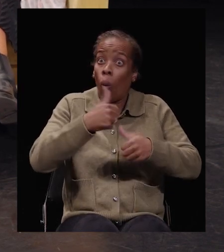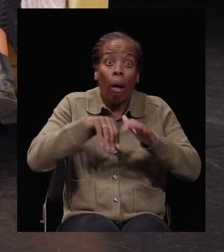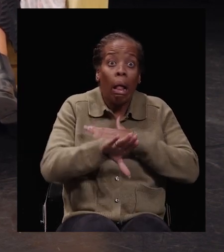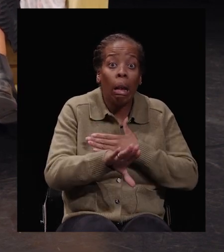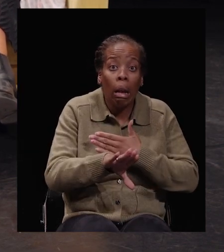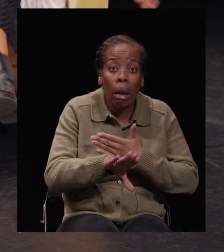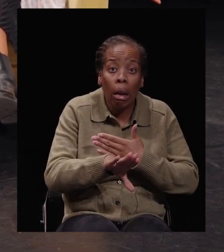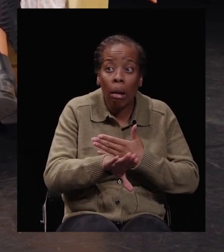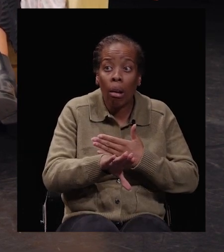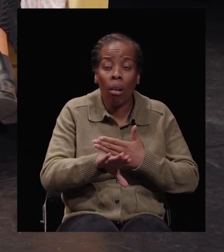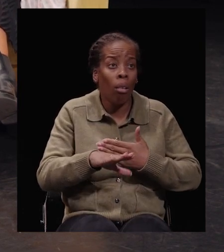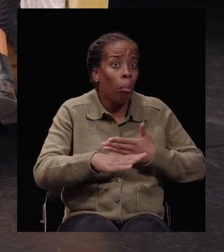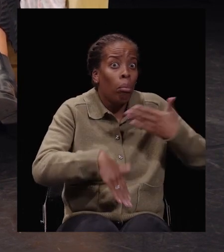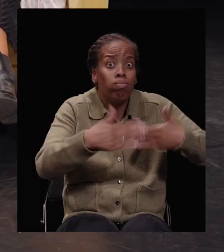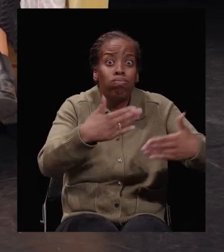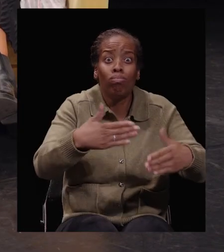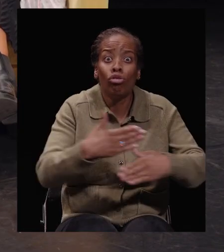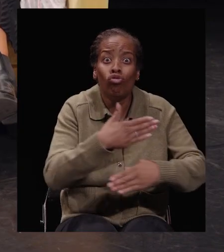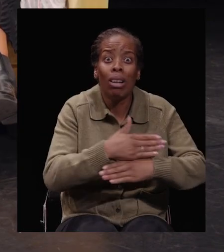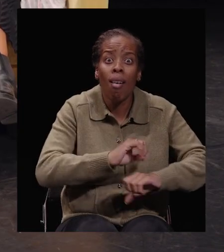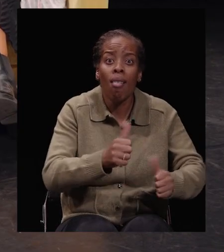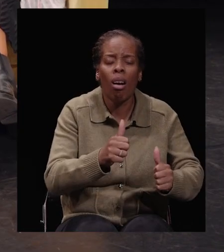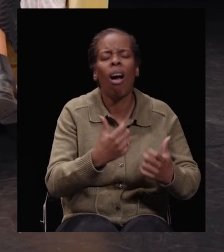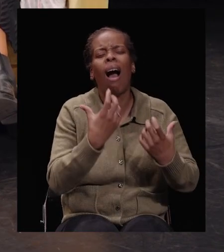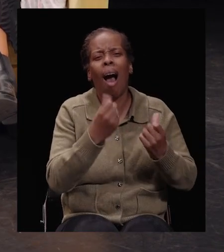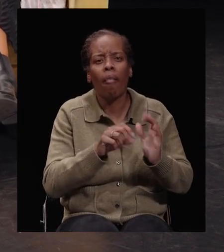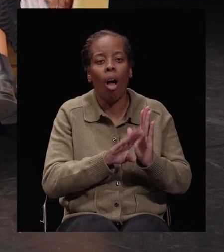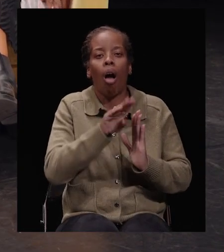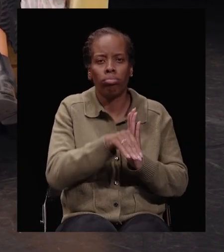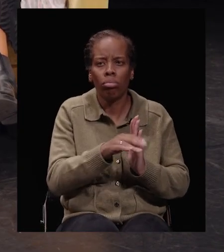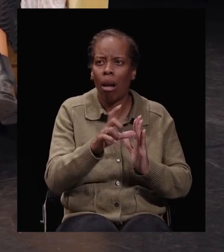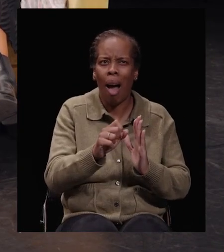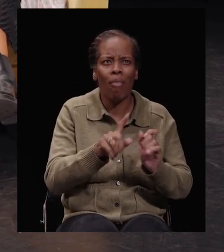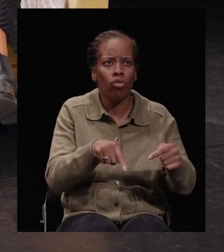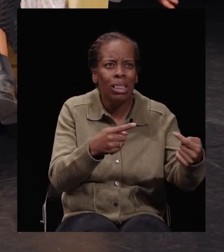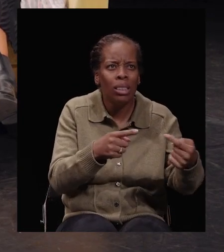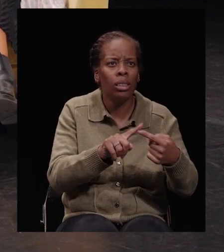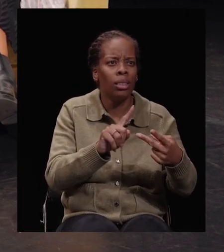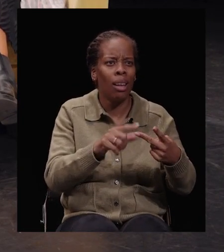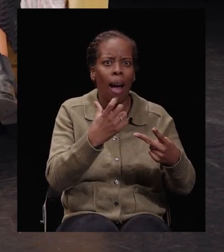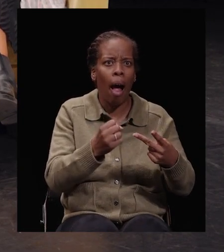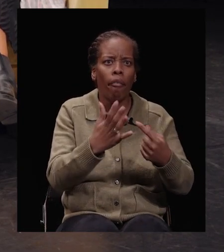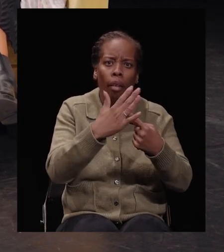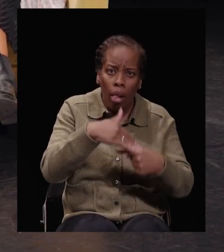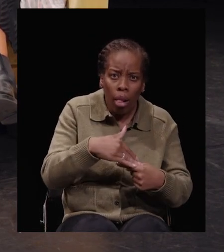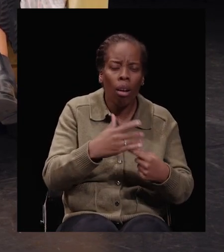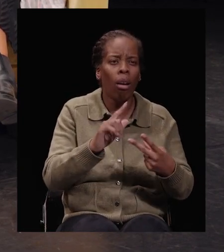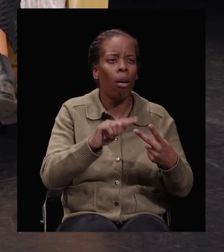and I have had an amazing career, and it hasn't been without resistance, it hasn't been without all the isms, it hasn't been without challenge.